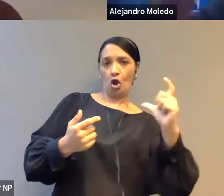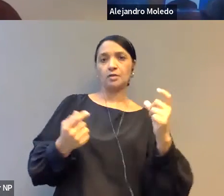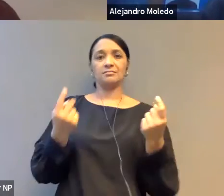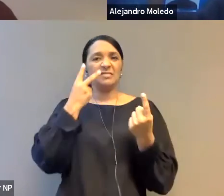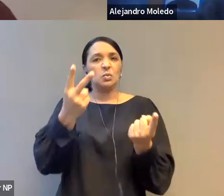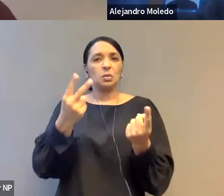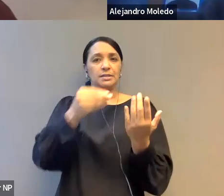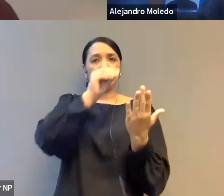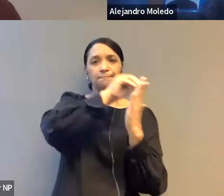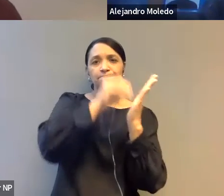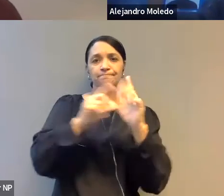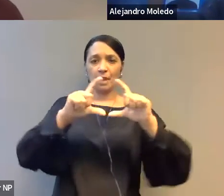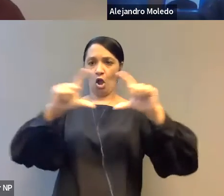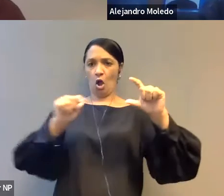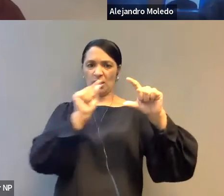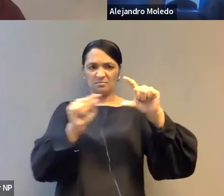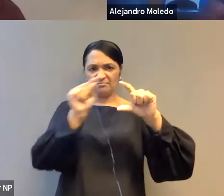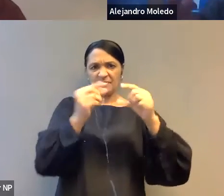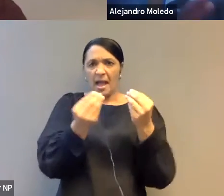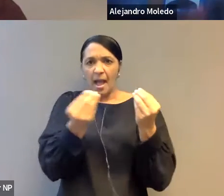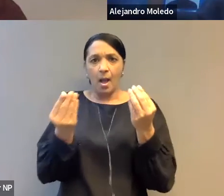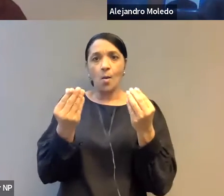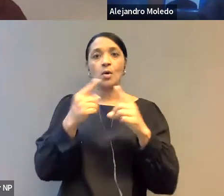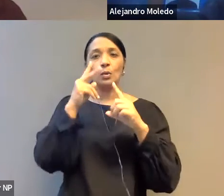You'll see the logos and so forth, the colors, etc.